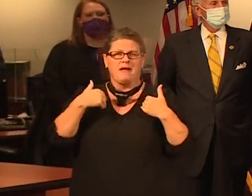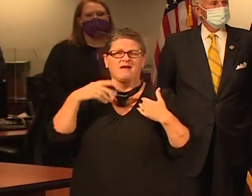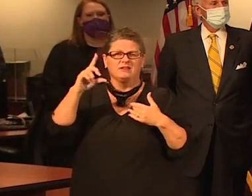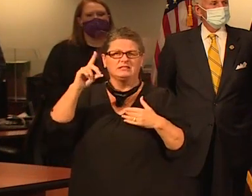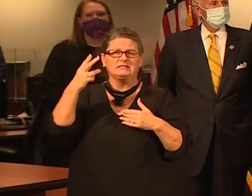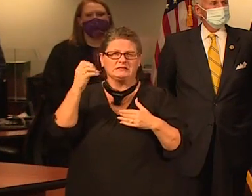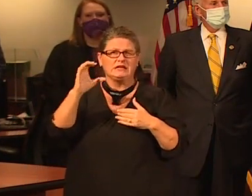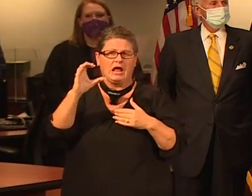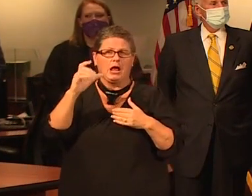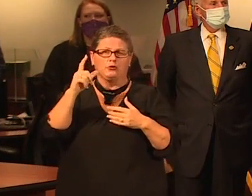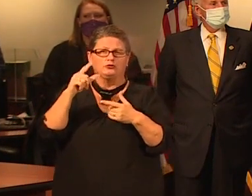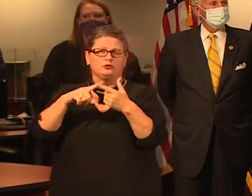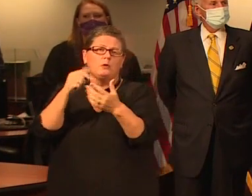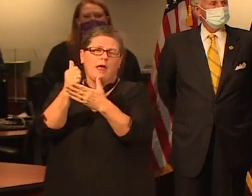WHEN THE VACCINE BECOMES AVAILABLE.